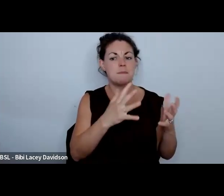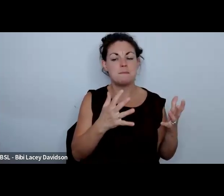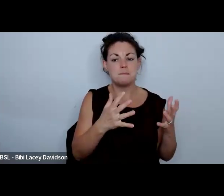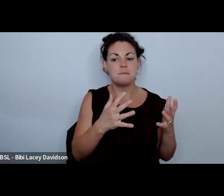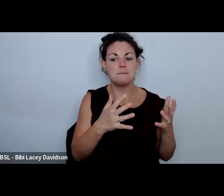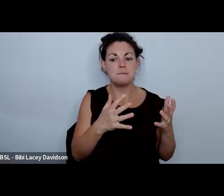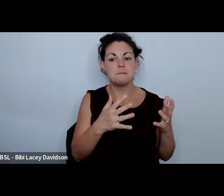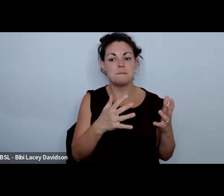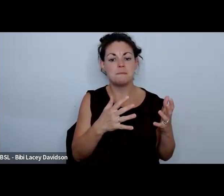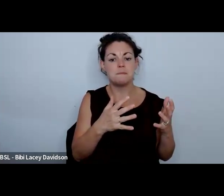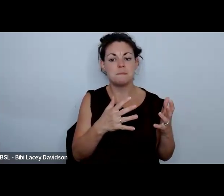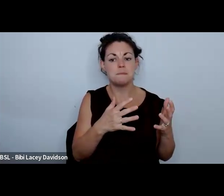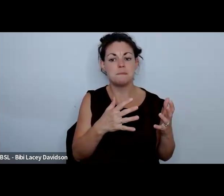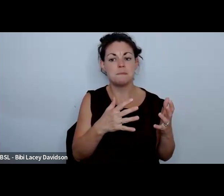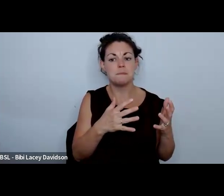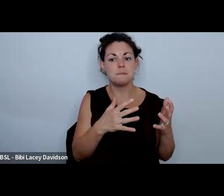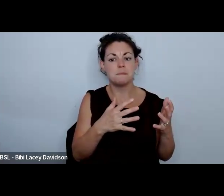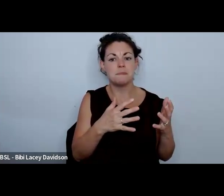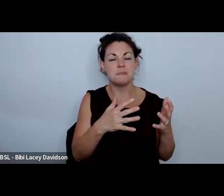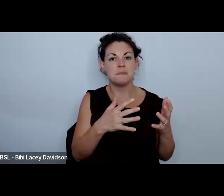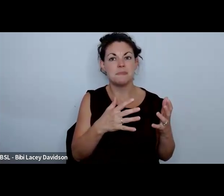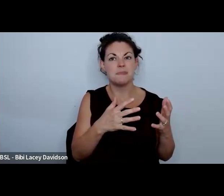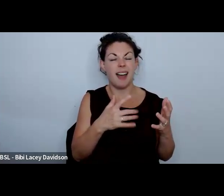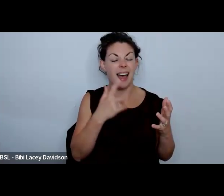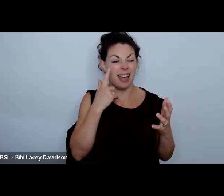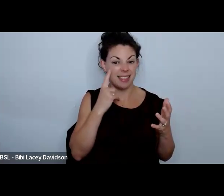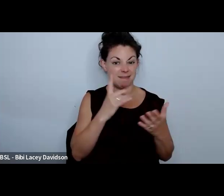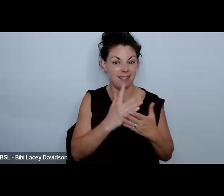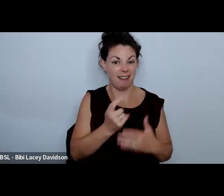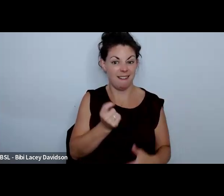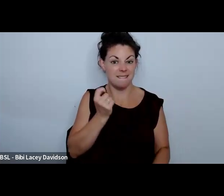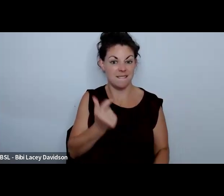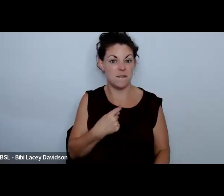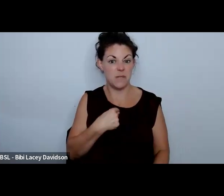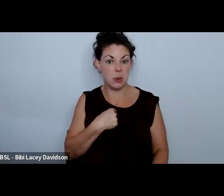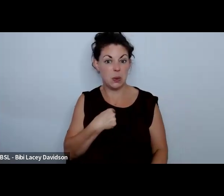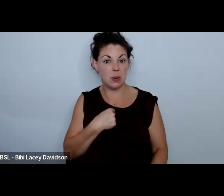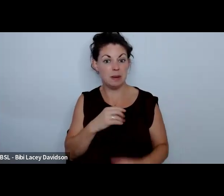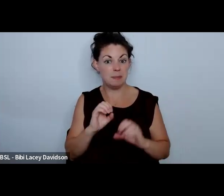necessary either. I thought about internships. I saw those on other people's CVs,